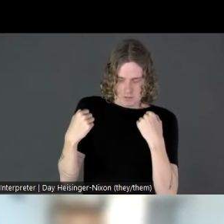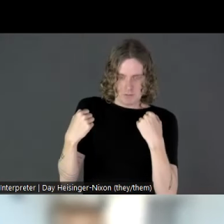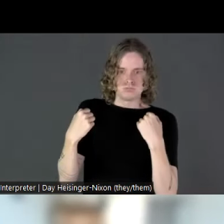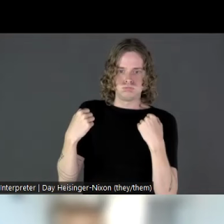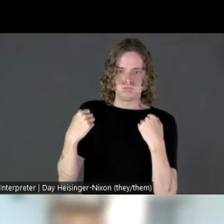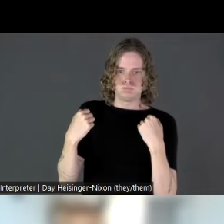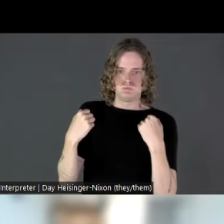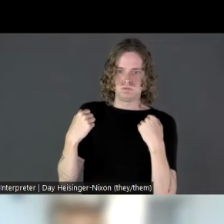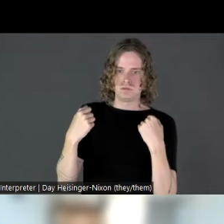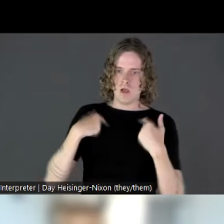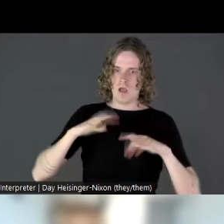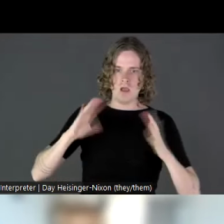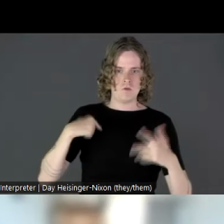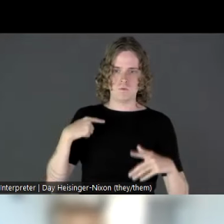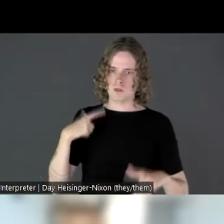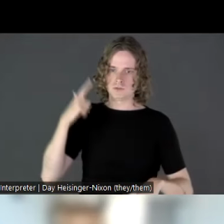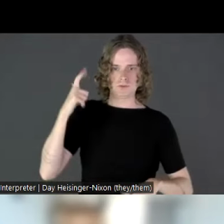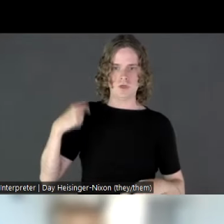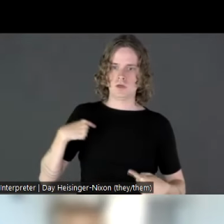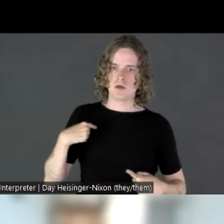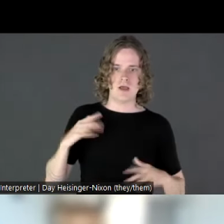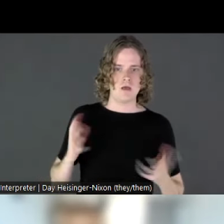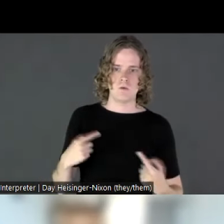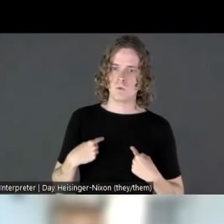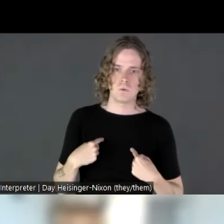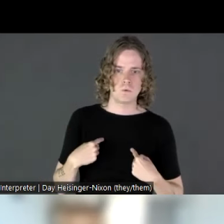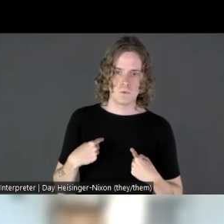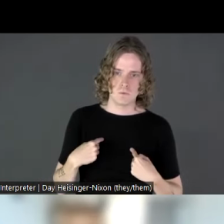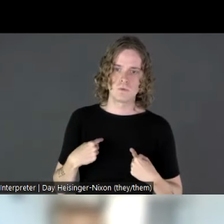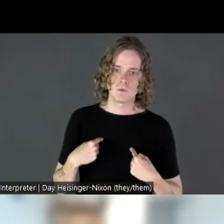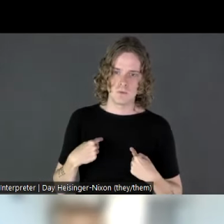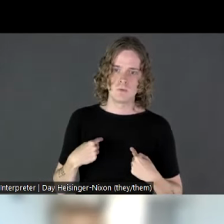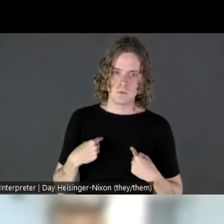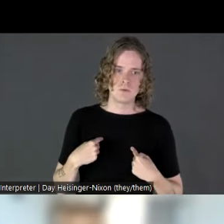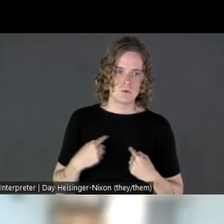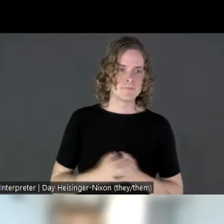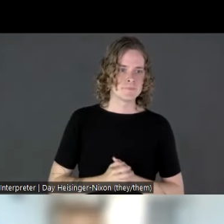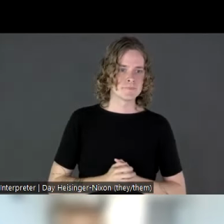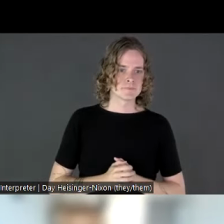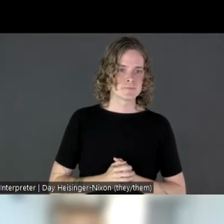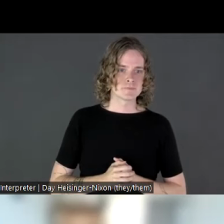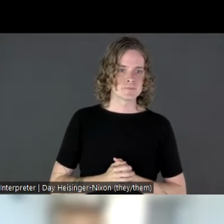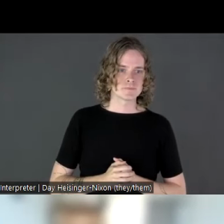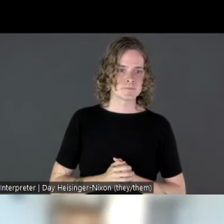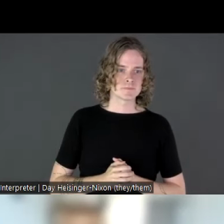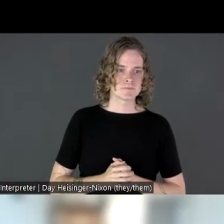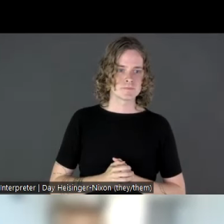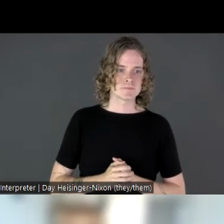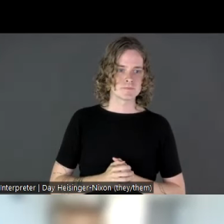inclusive in this response. How do I do it? We have a tip sheet on how to concretely